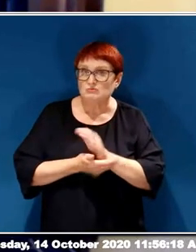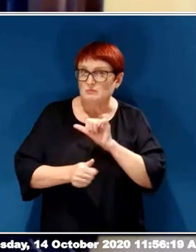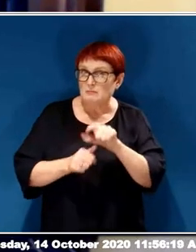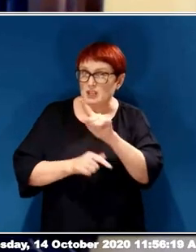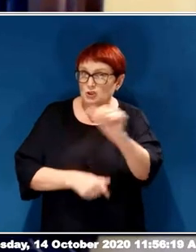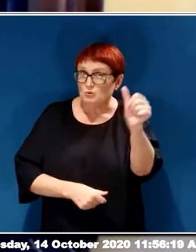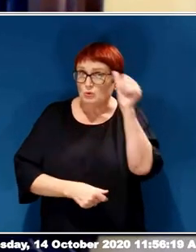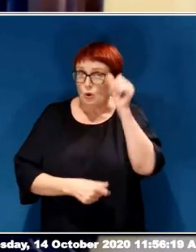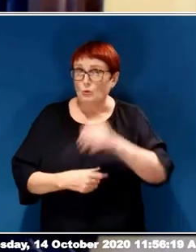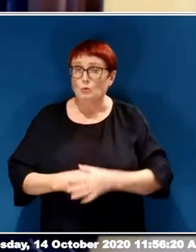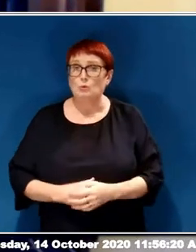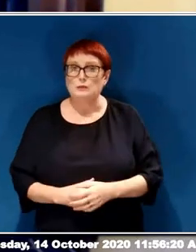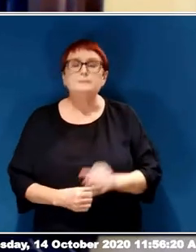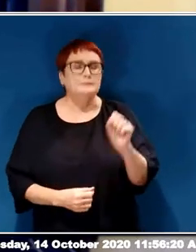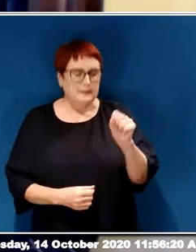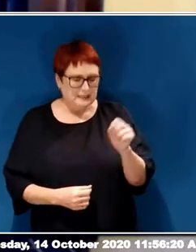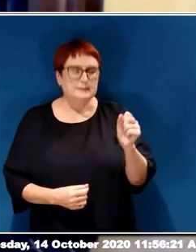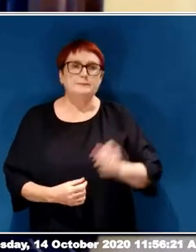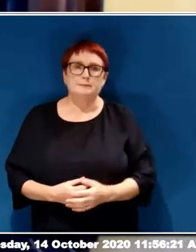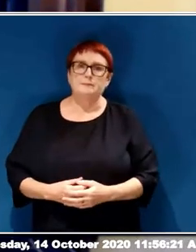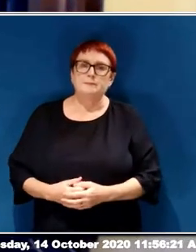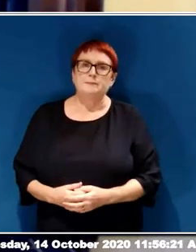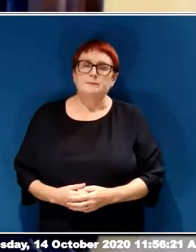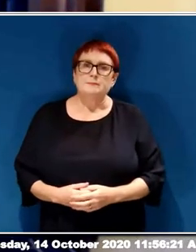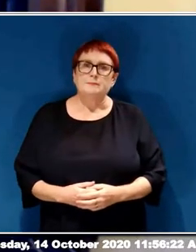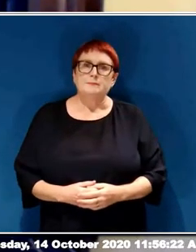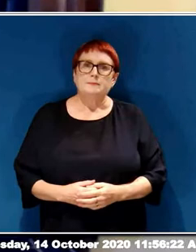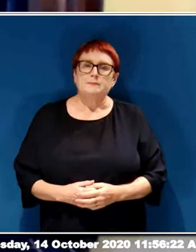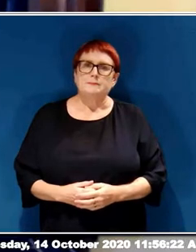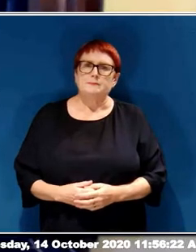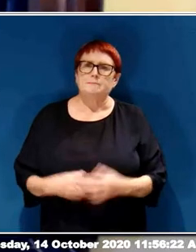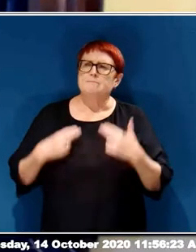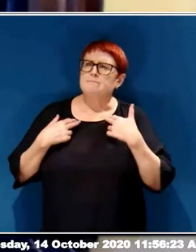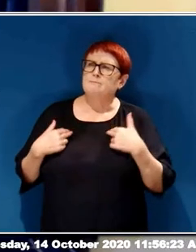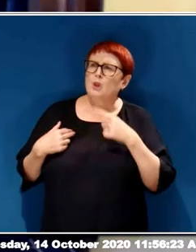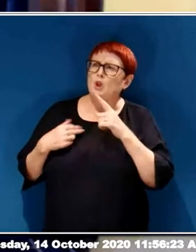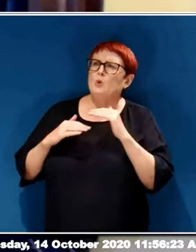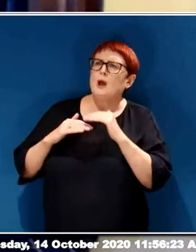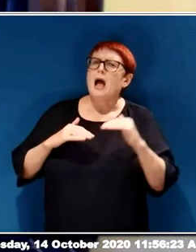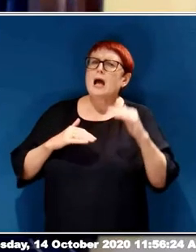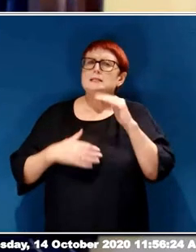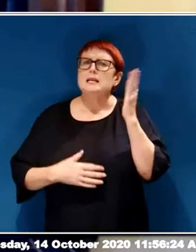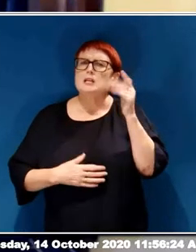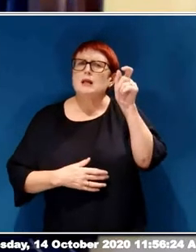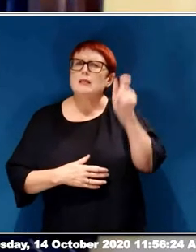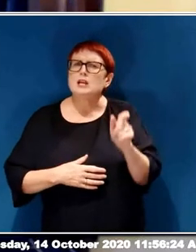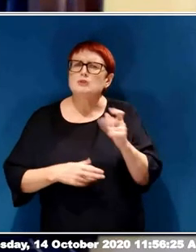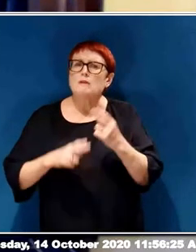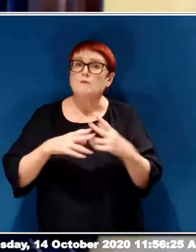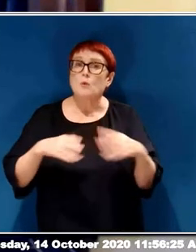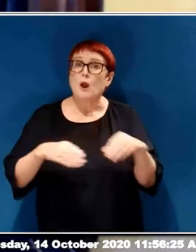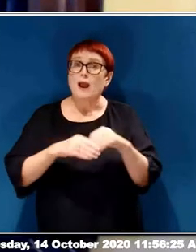You are a senior lecturer in Inclusion and Disability in the